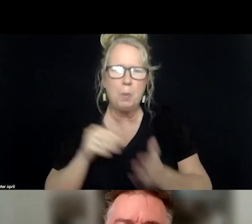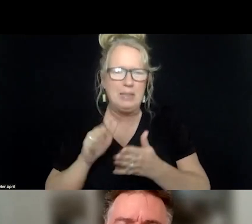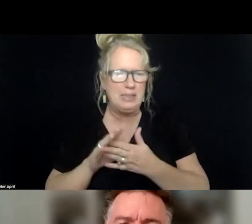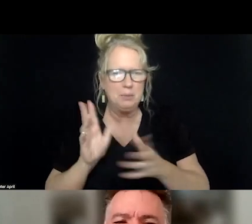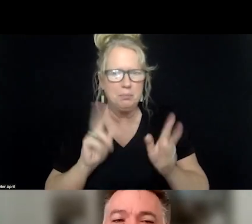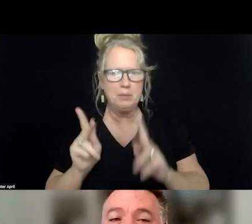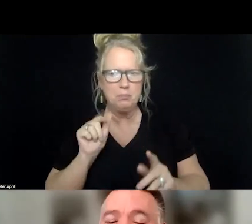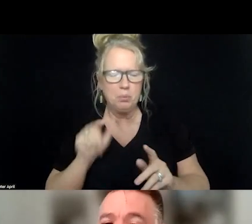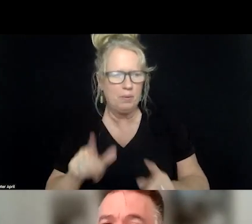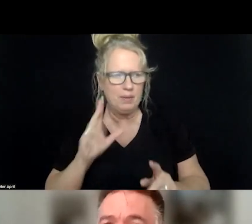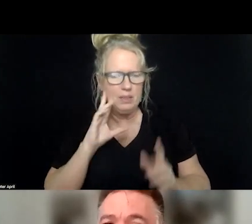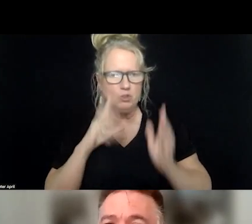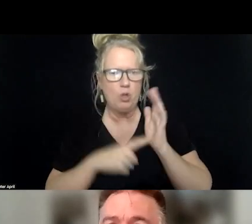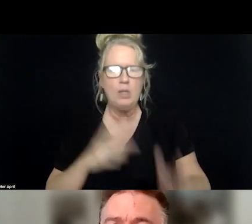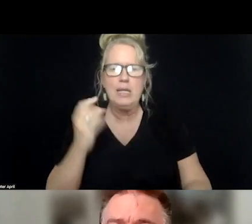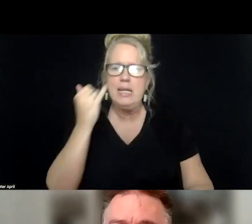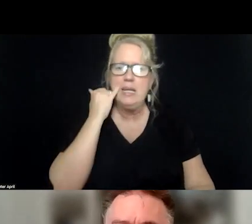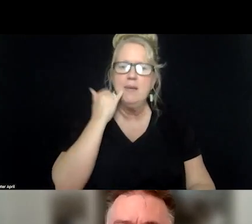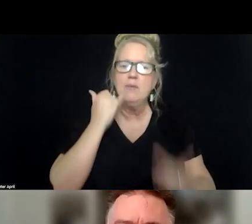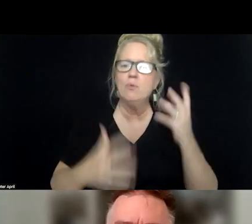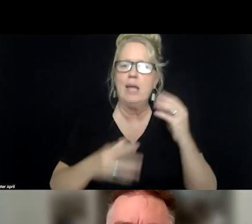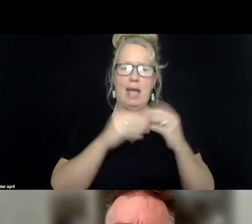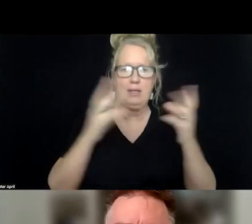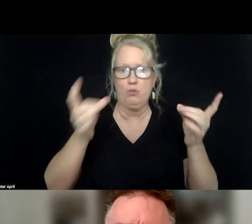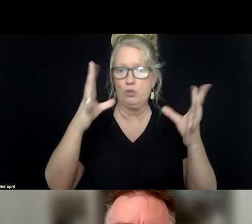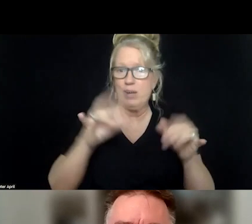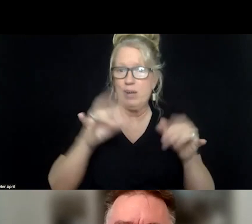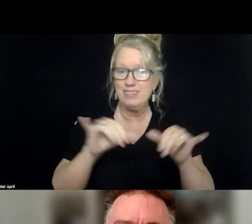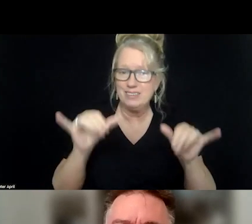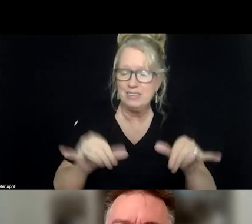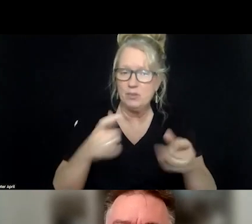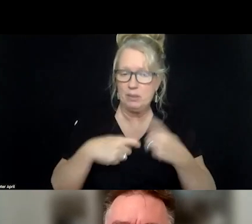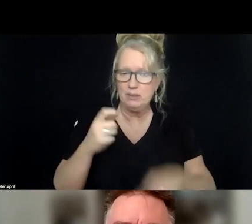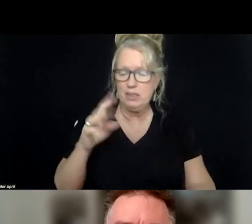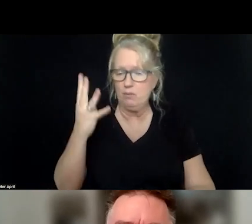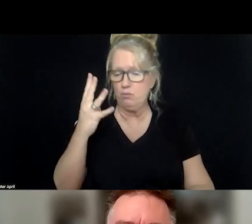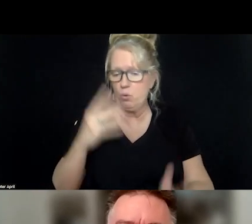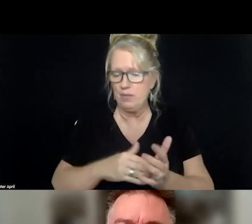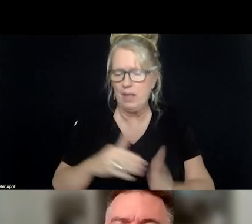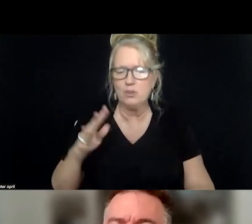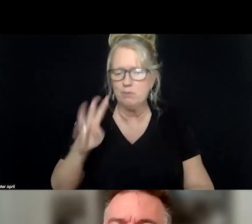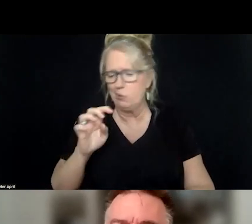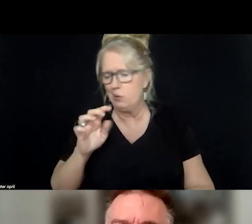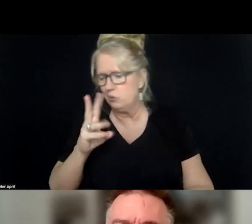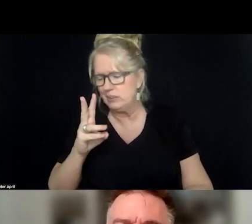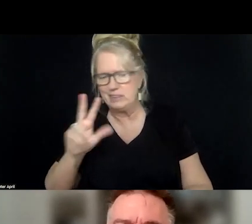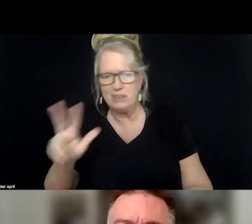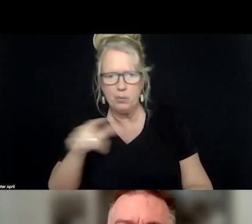SO IF WE CREATED A SYSTEM BASE ODD 4,063 BEDS, YOU CAN SEE IN RED